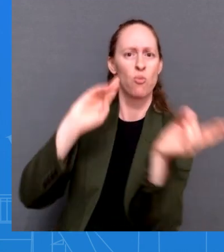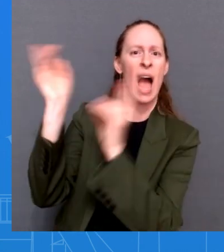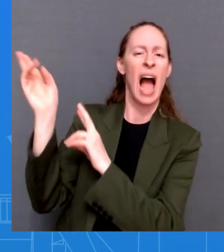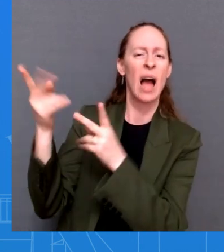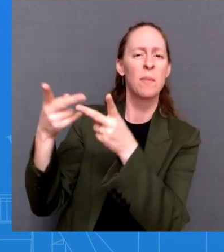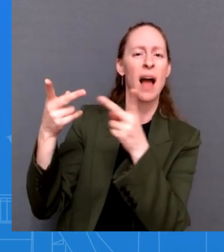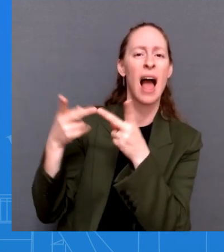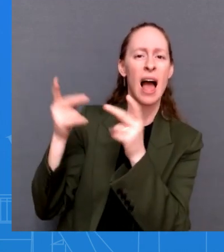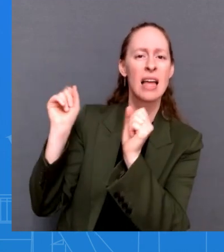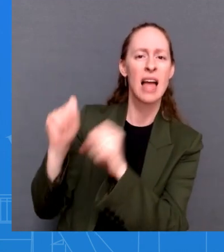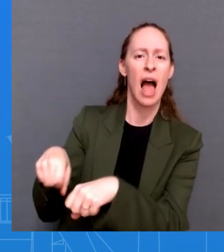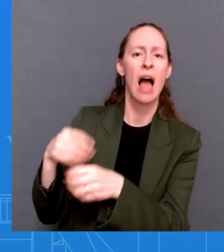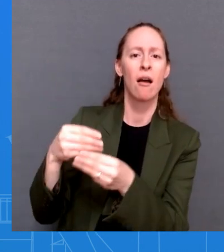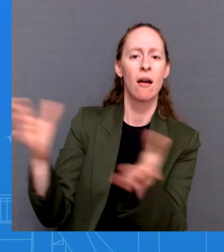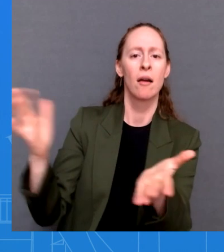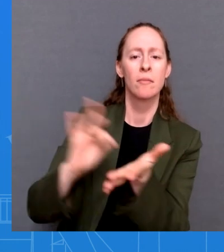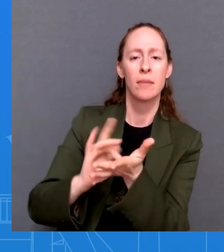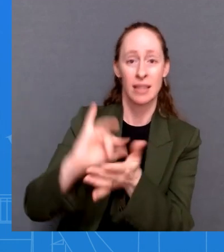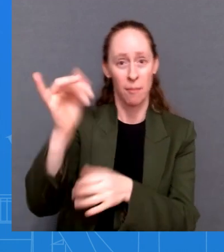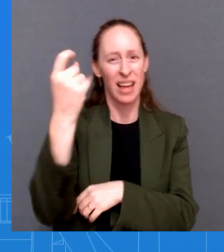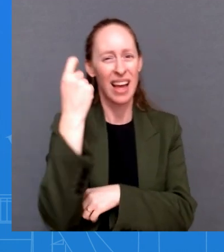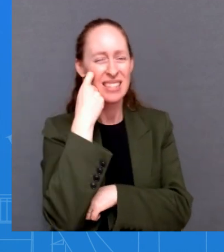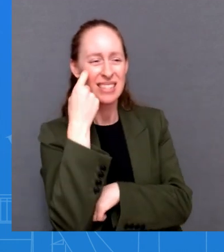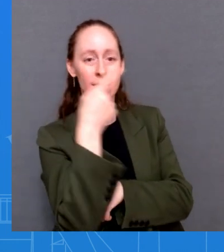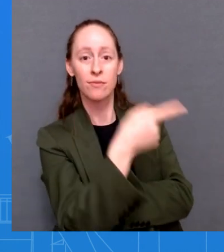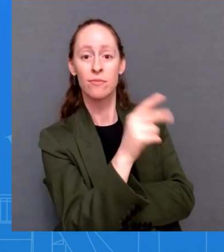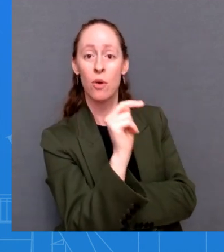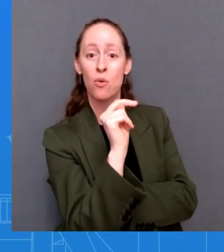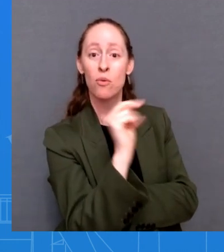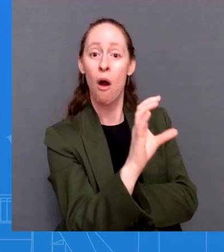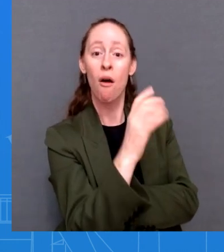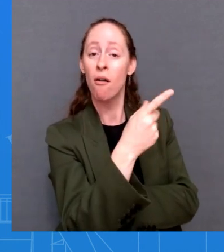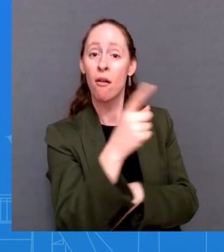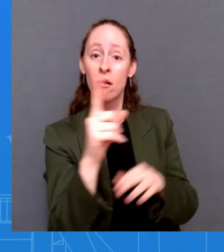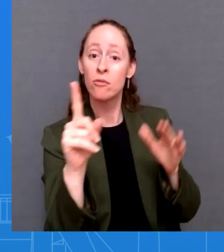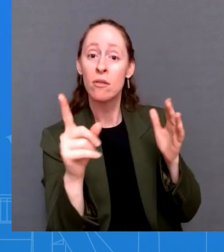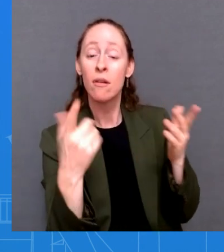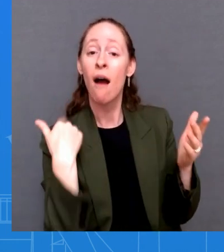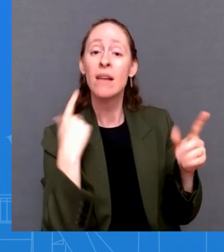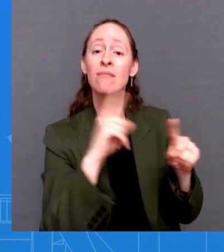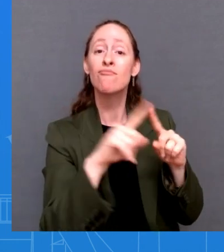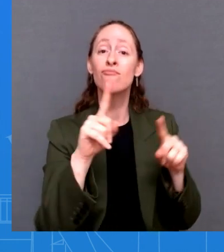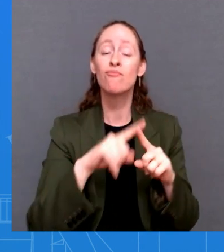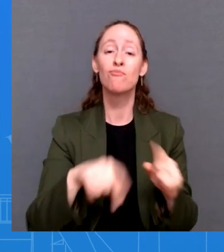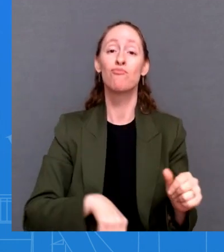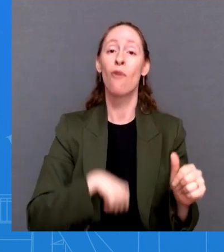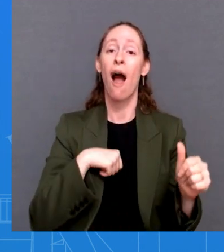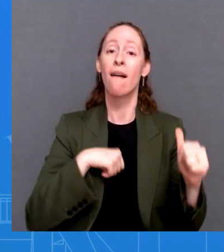The bottom line is this over the past three months, we have made significant strides in increasing supply of vaccine,